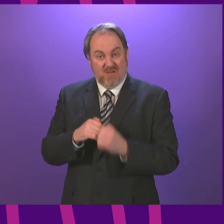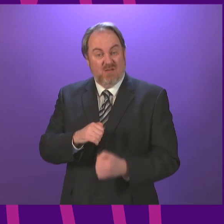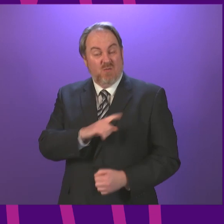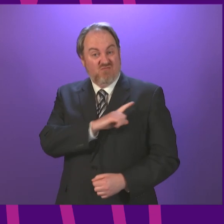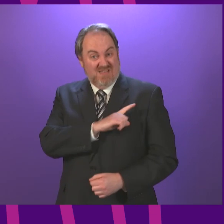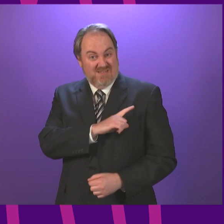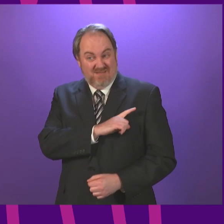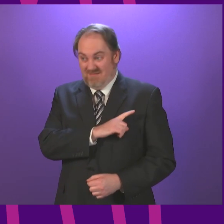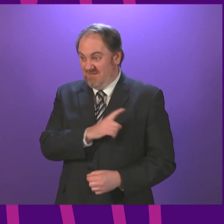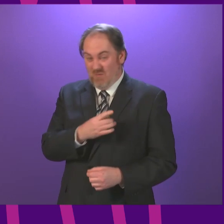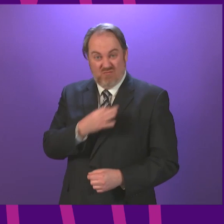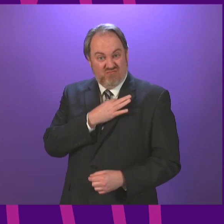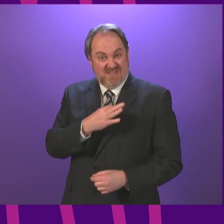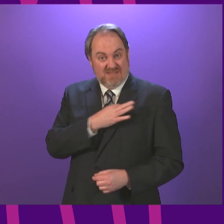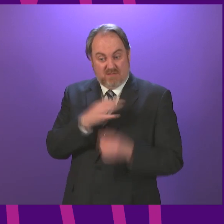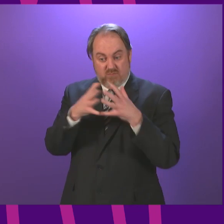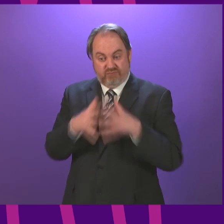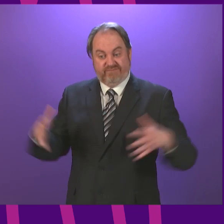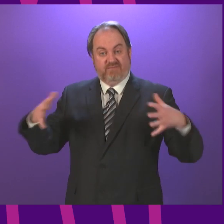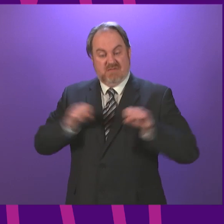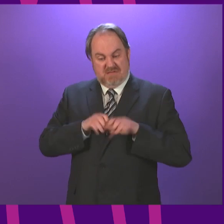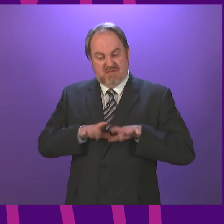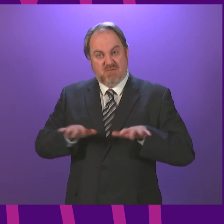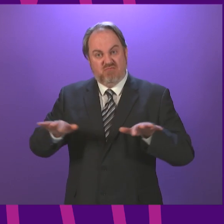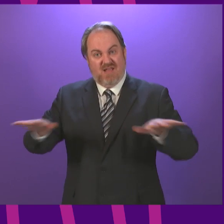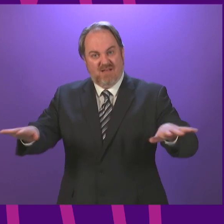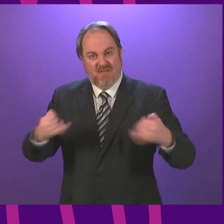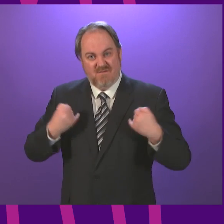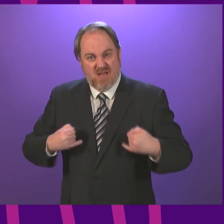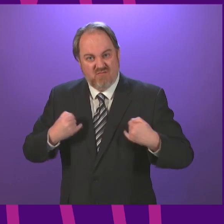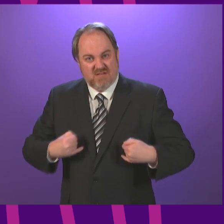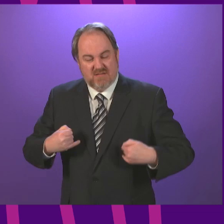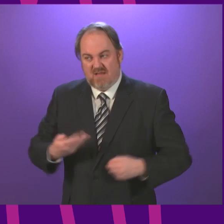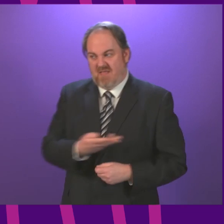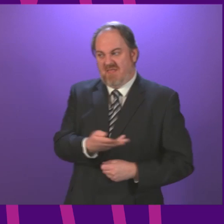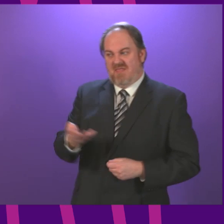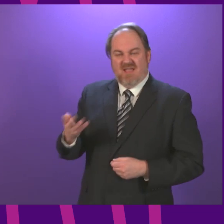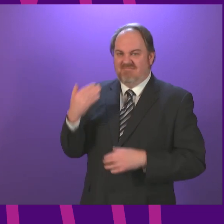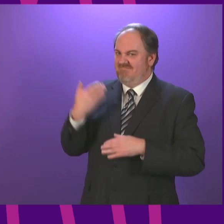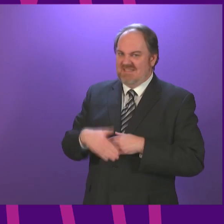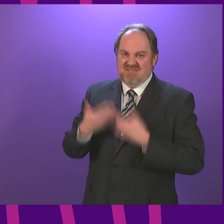removal and easing of restrictions, and they show no regard or respect at all for the millions of